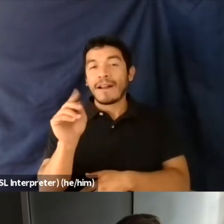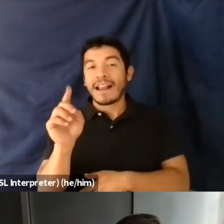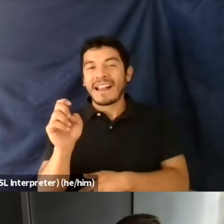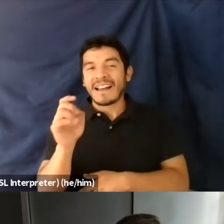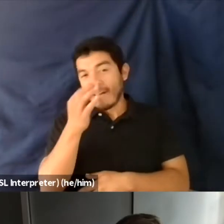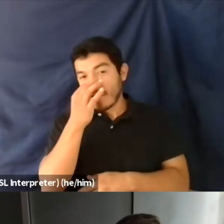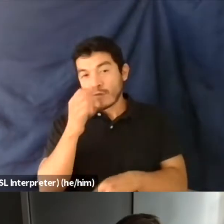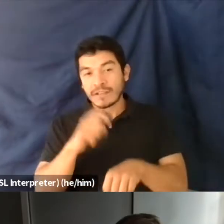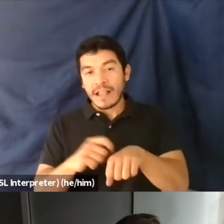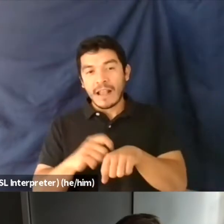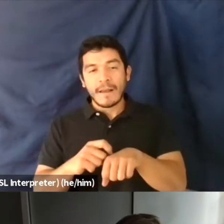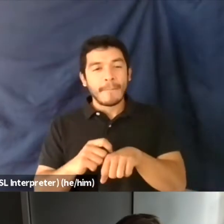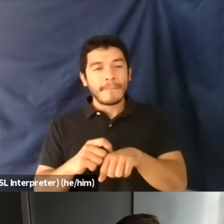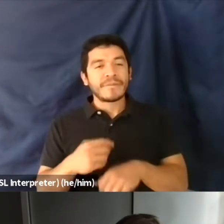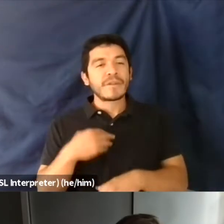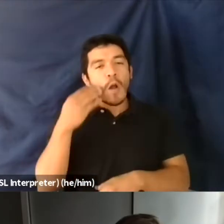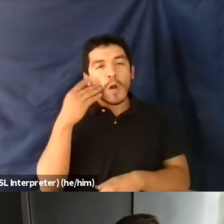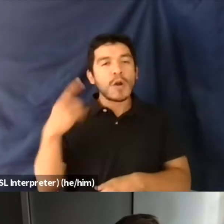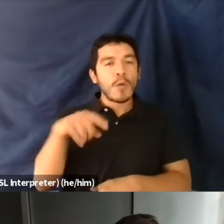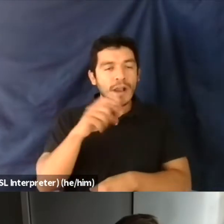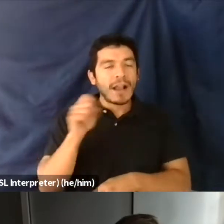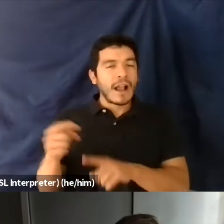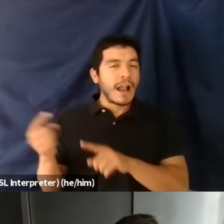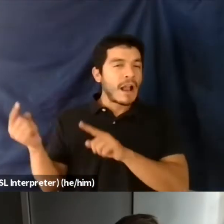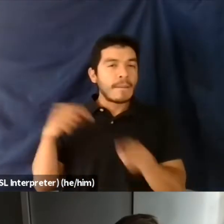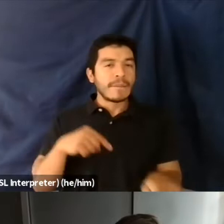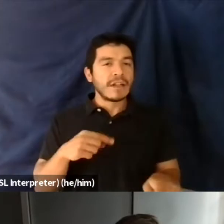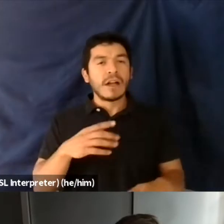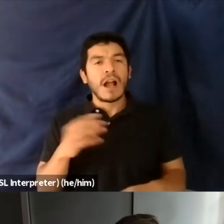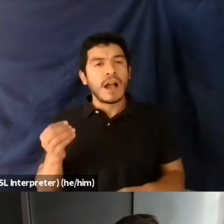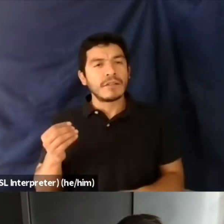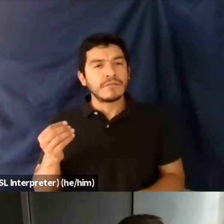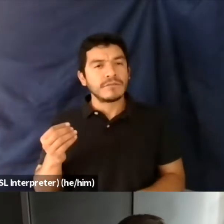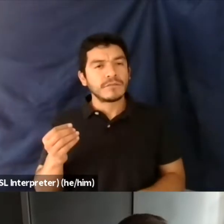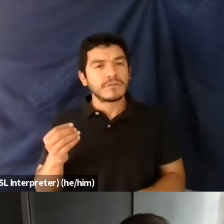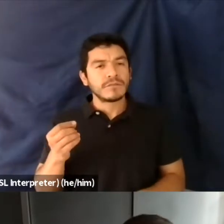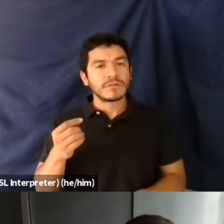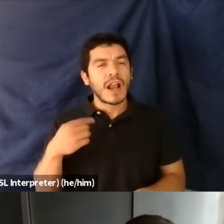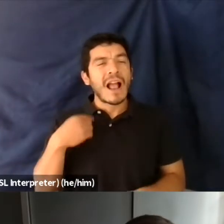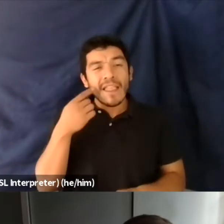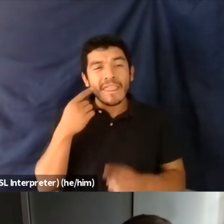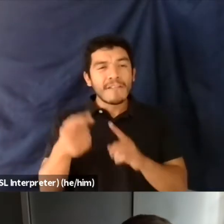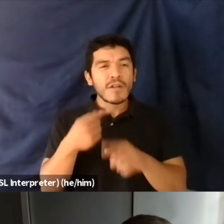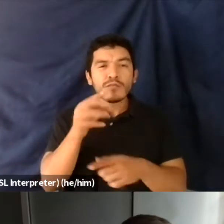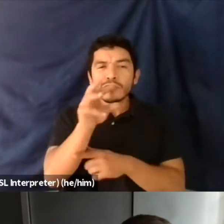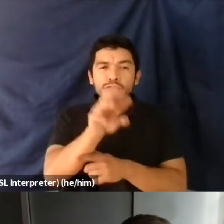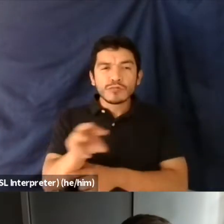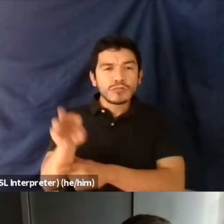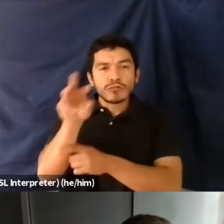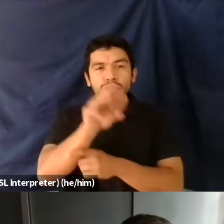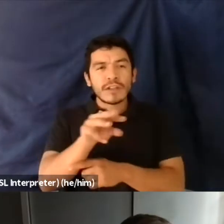And so I just knew we needed to come down, and we always, I think from the shooting down, even into the editing,